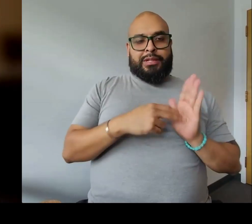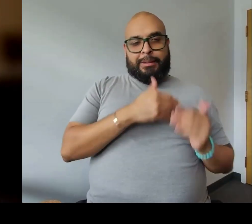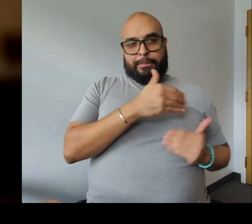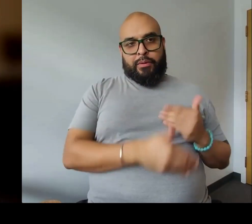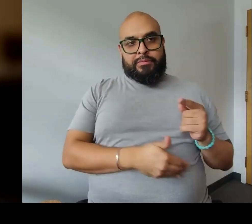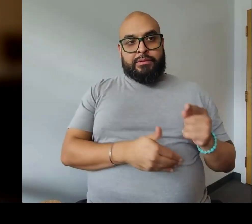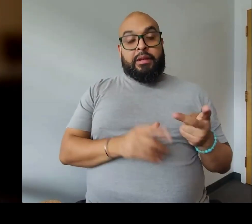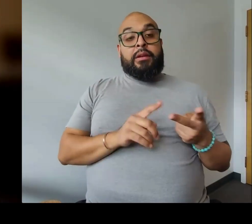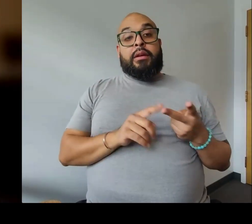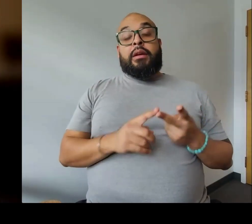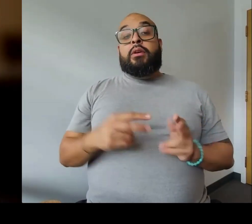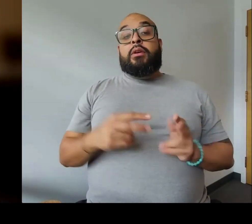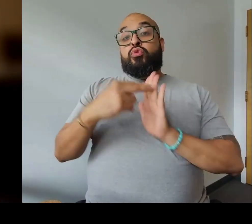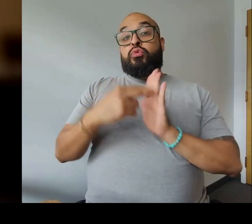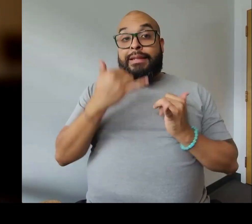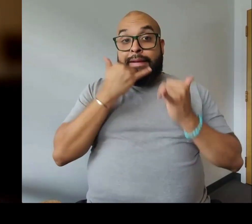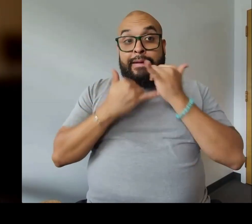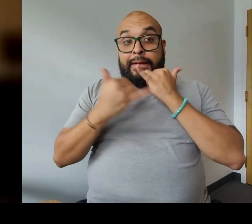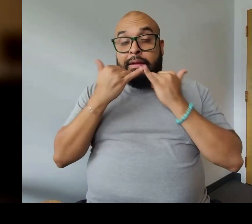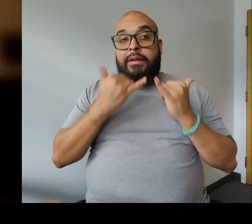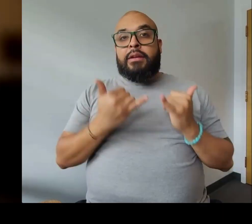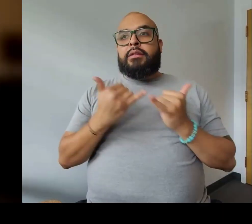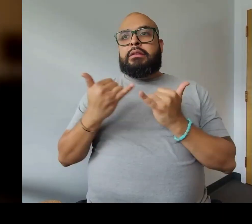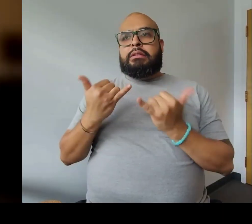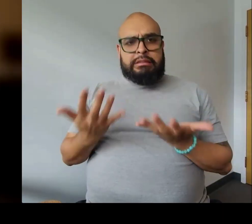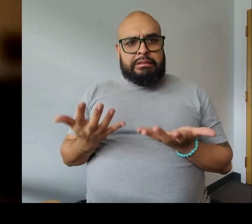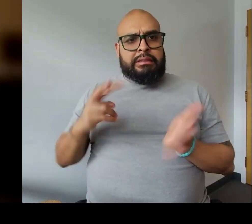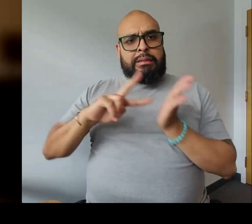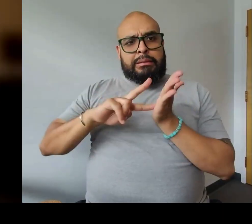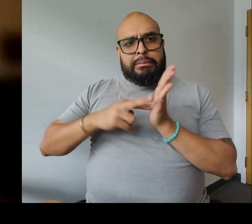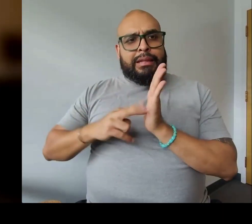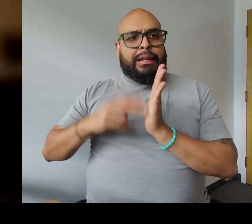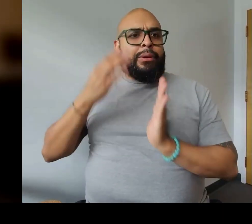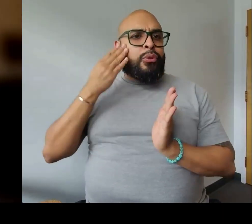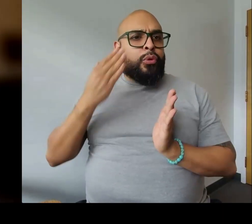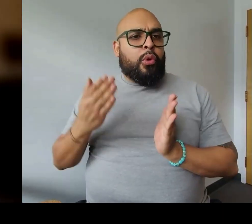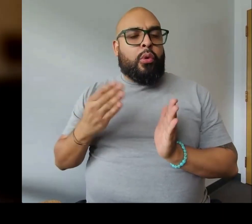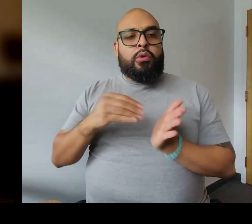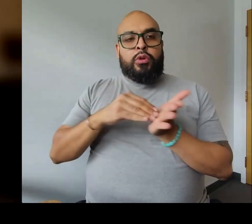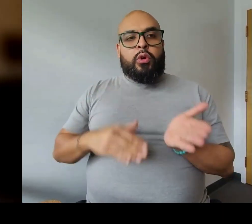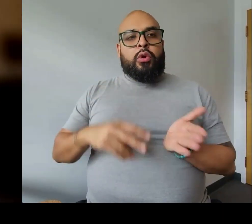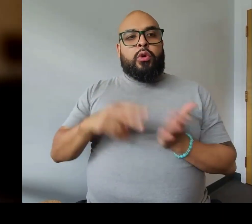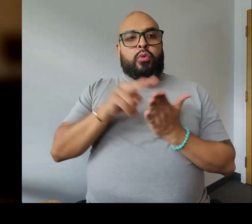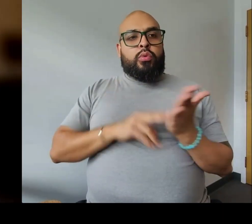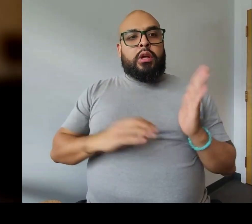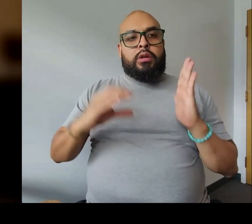Reading errors, lack of meaning, the students read words and passages without concern for their meaning.